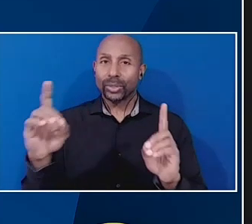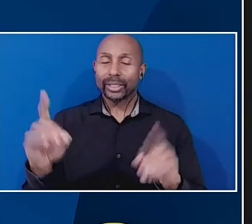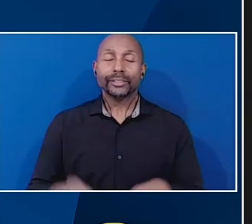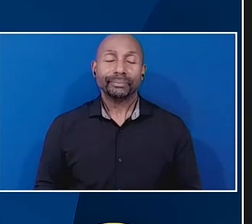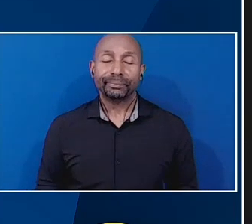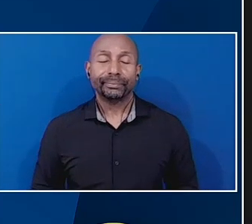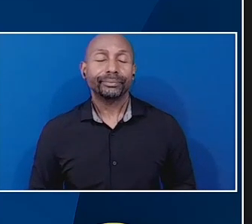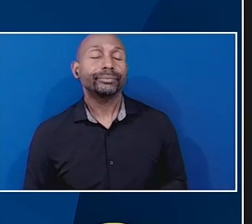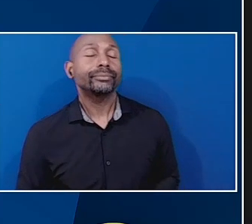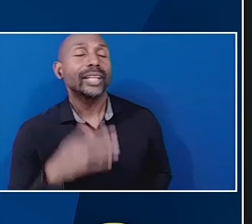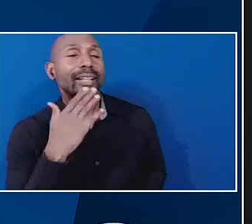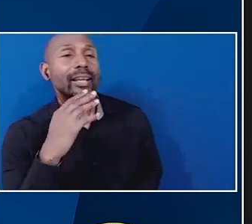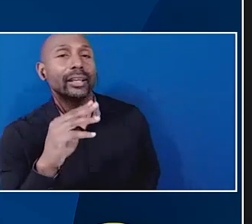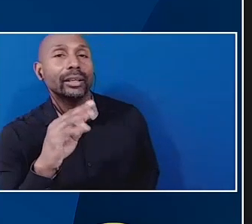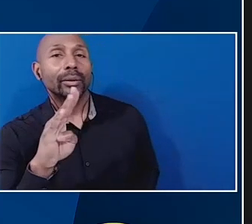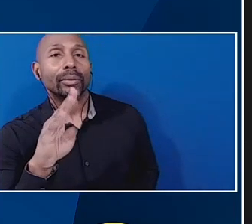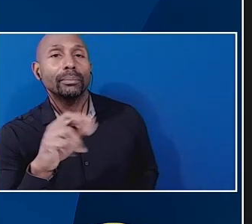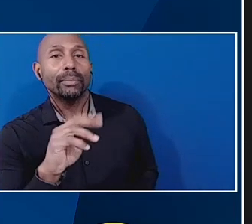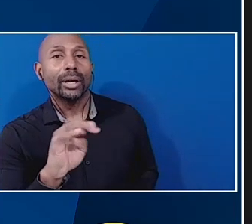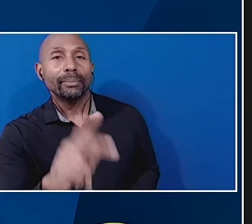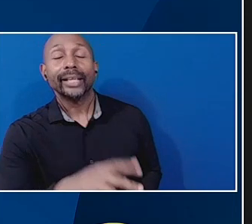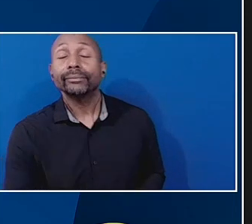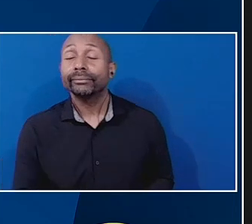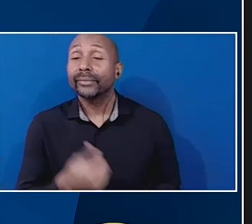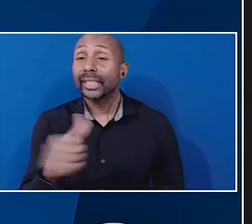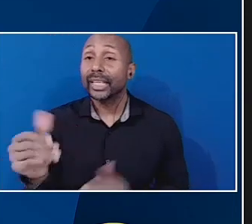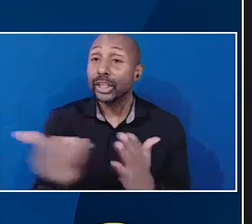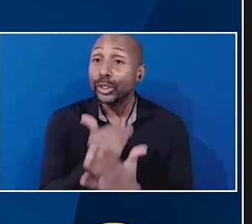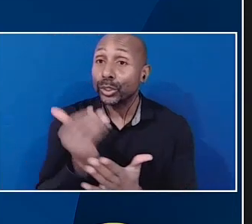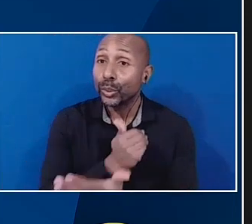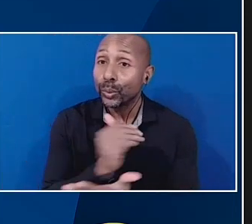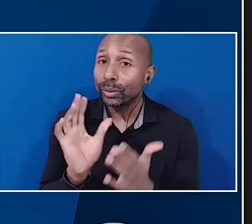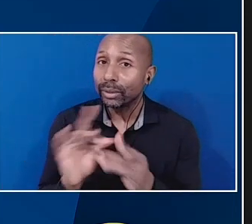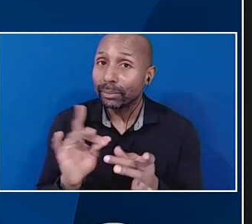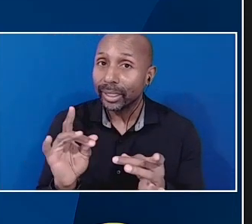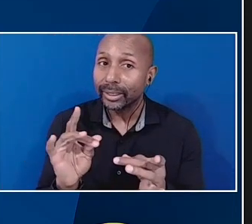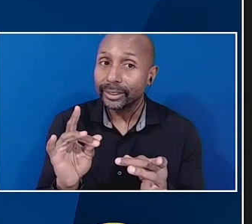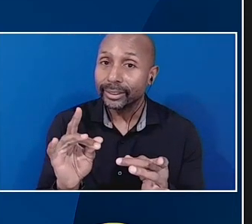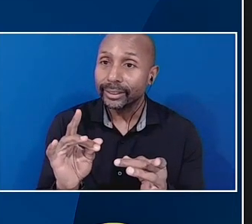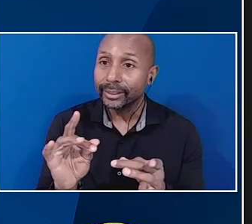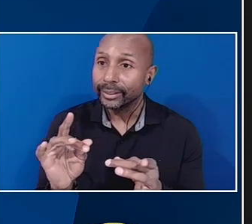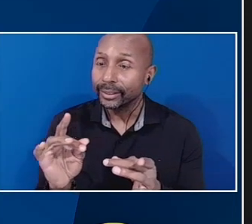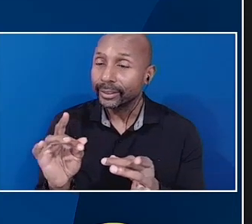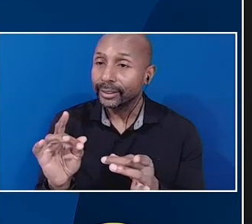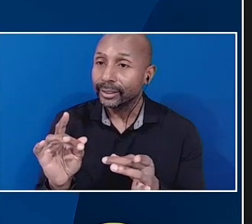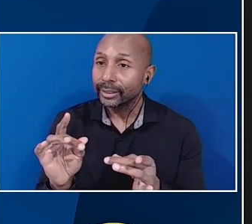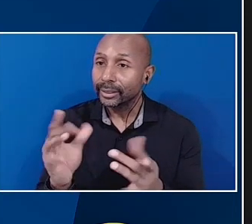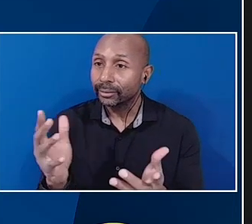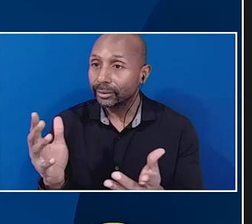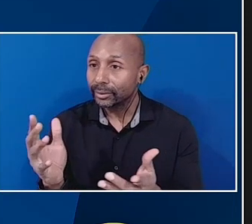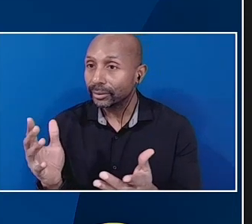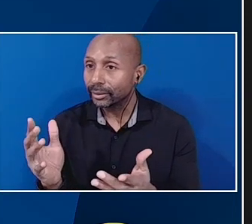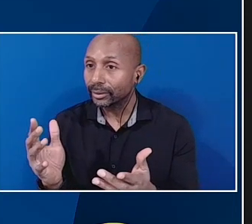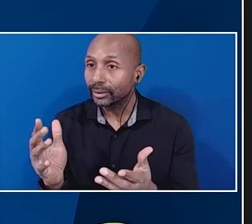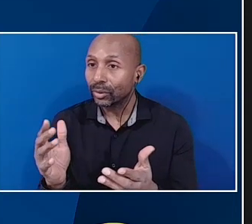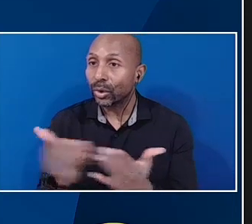Thank you, Barmak. Any new considerations for the committee? Not seeing any. Herman, do you want to have your team